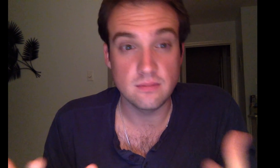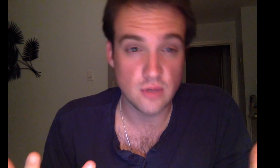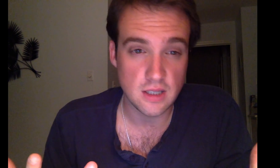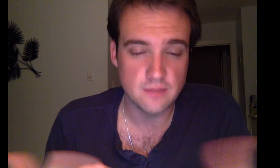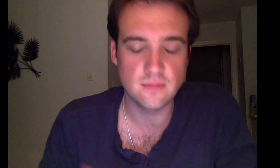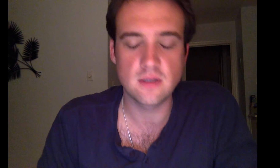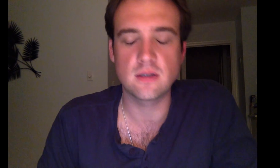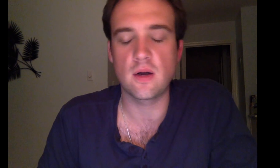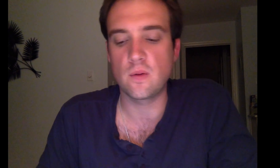Really.